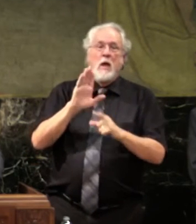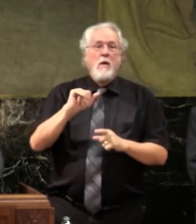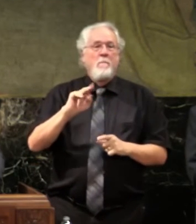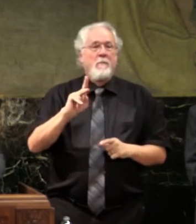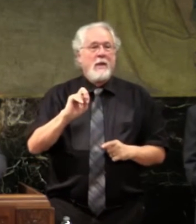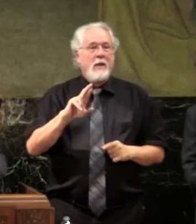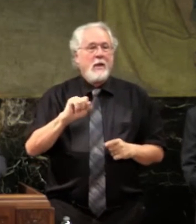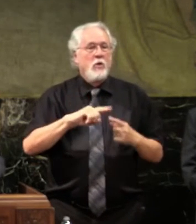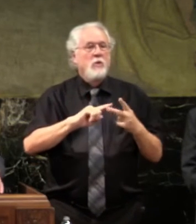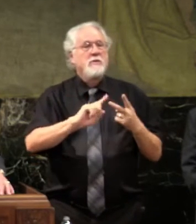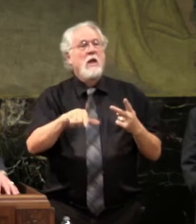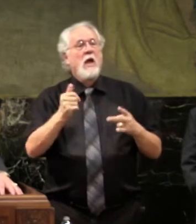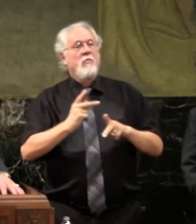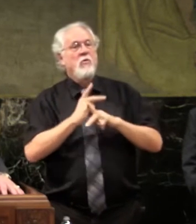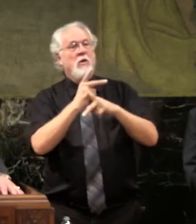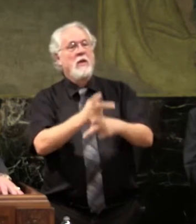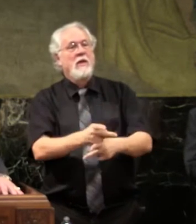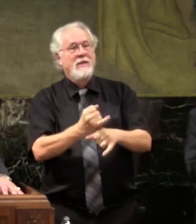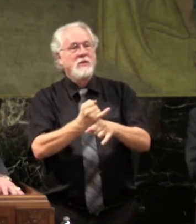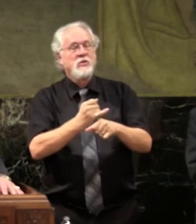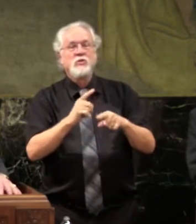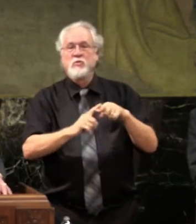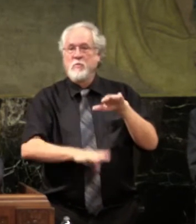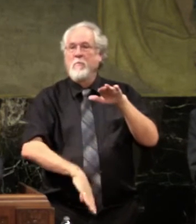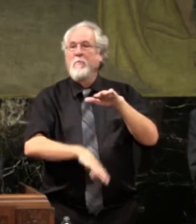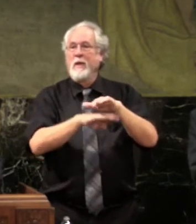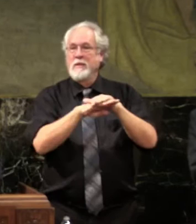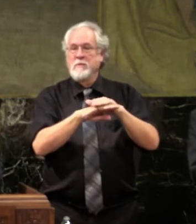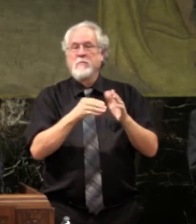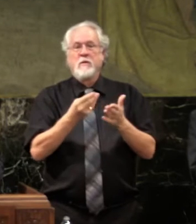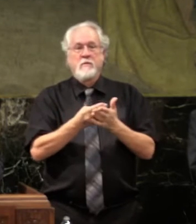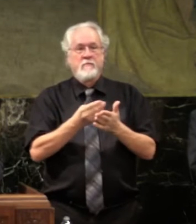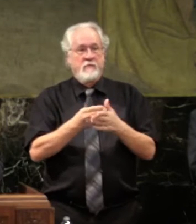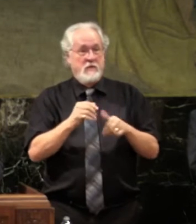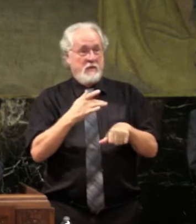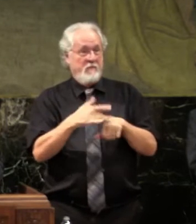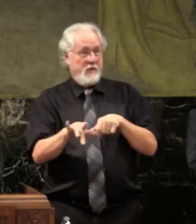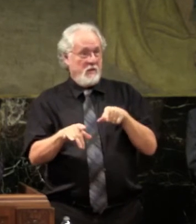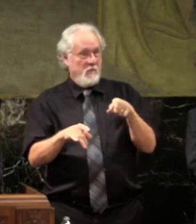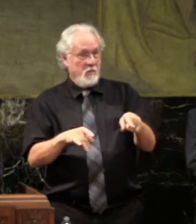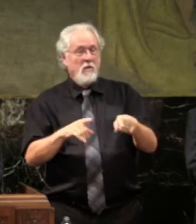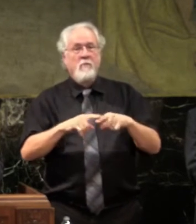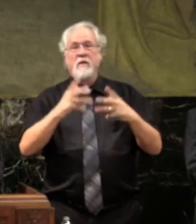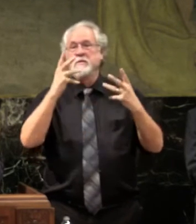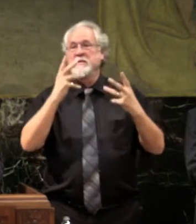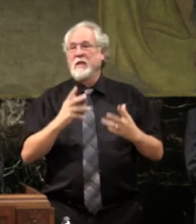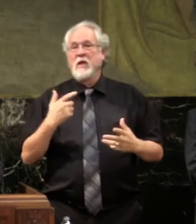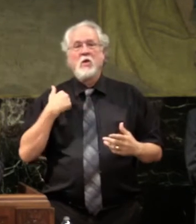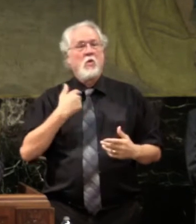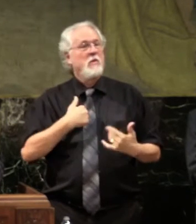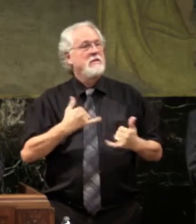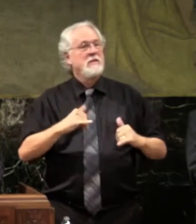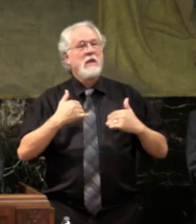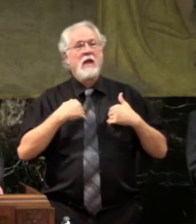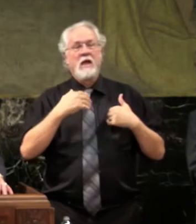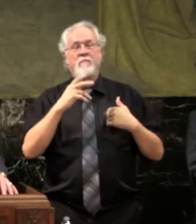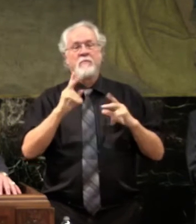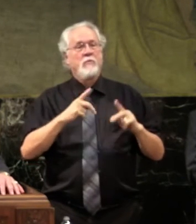lending institutions to maximize the extent to which ones are available but again the sad reality is we will still have homeowners who cannot rebuild